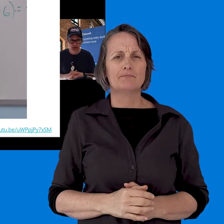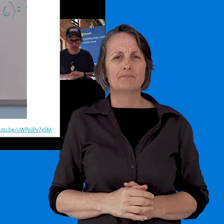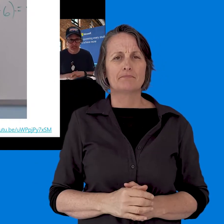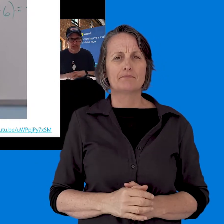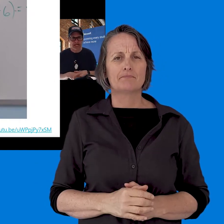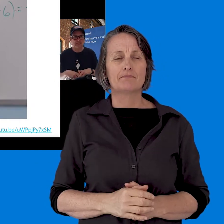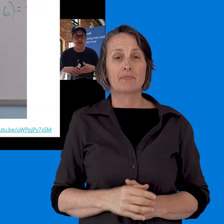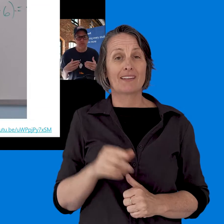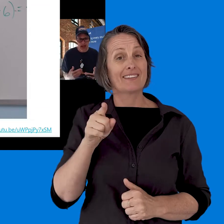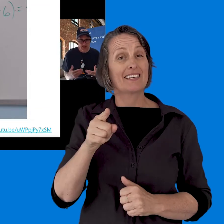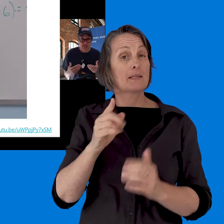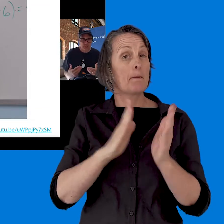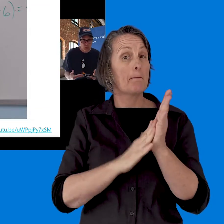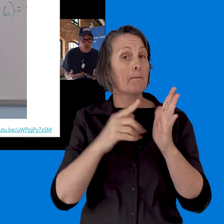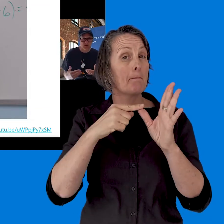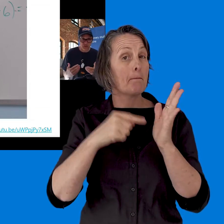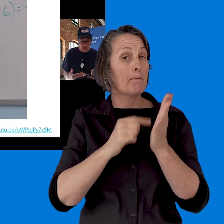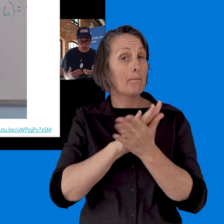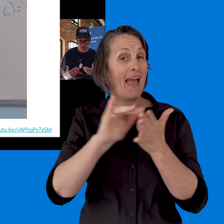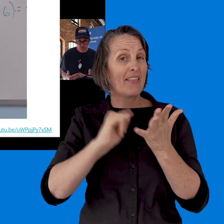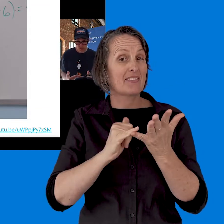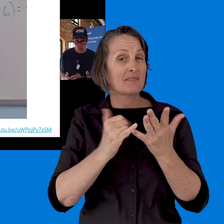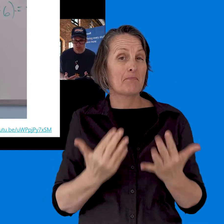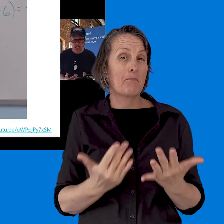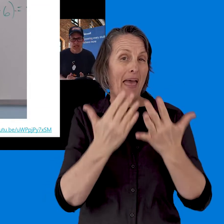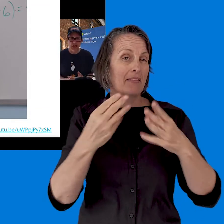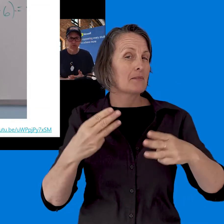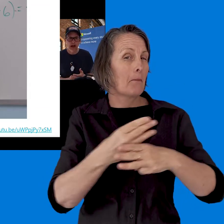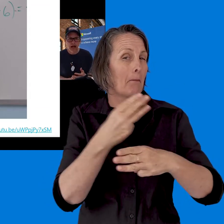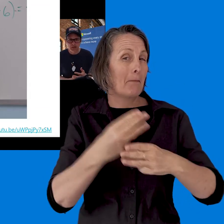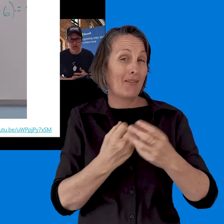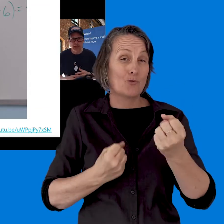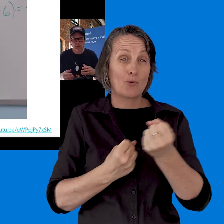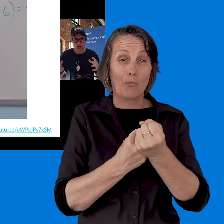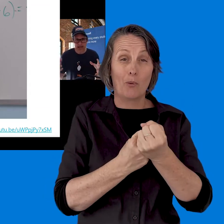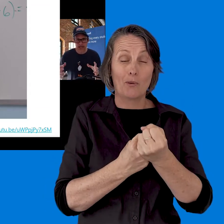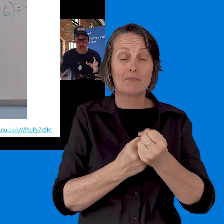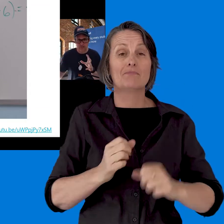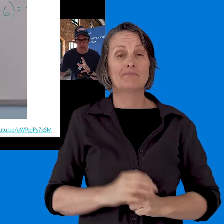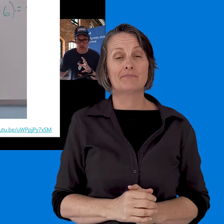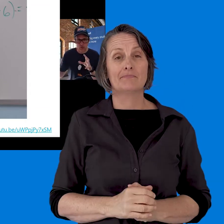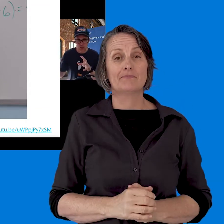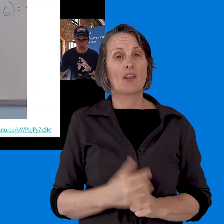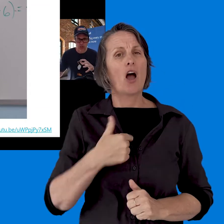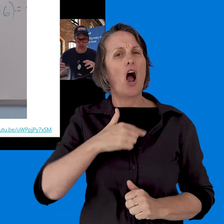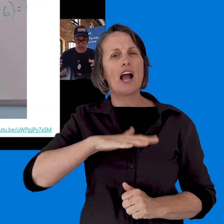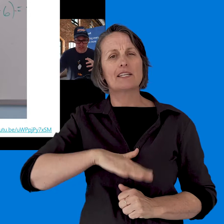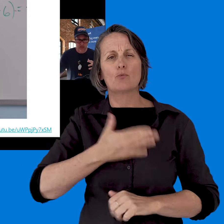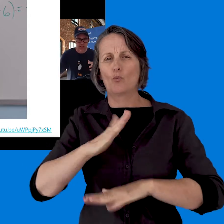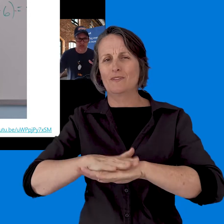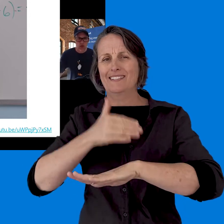around this is the Mac support for Microsoft tools. Now rather than create a special workshop in this series.